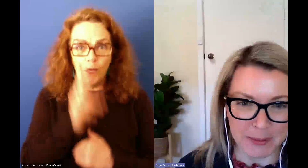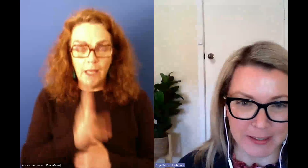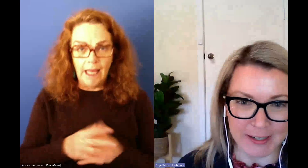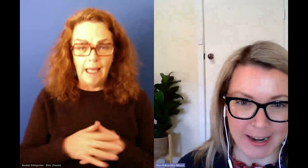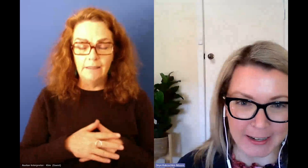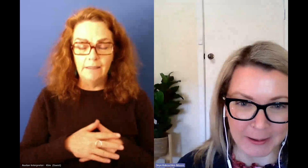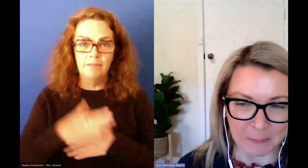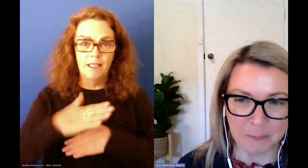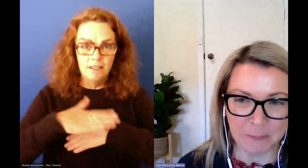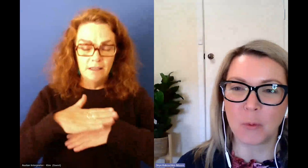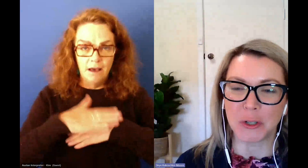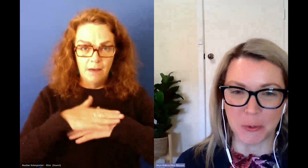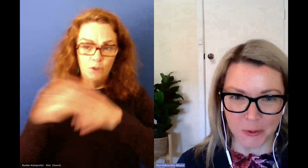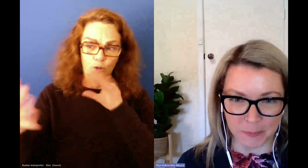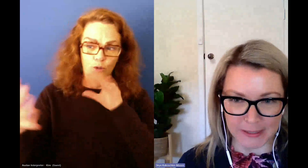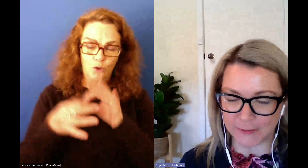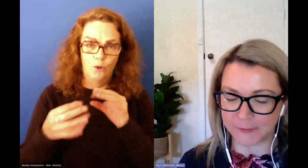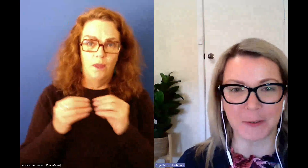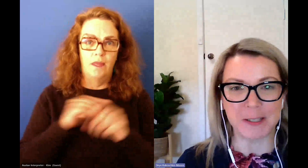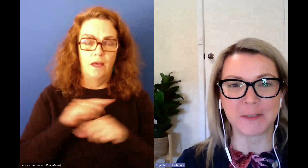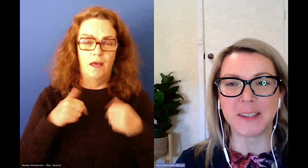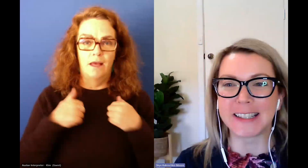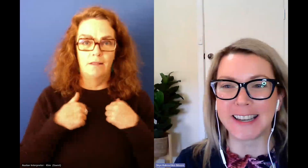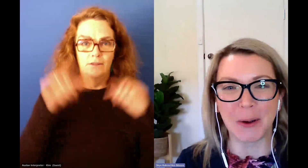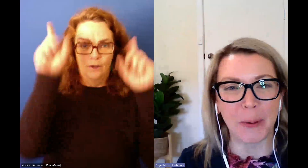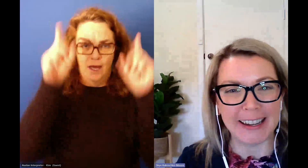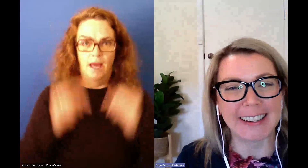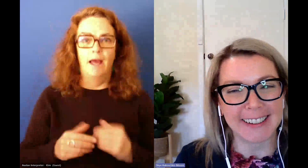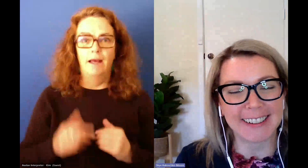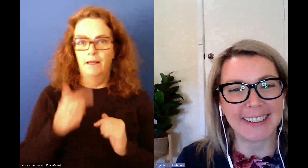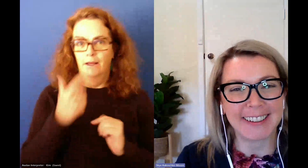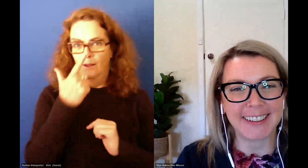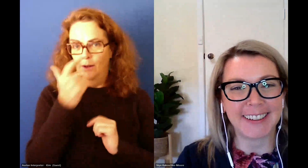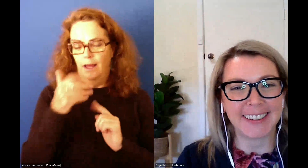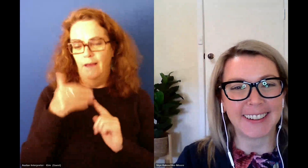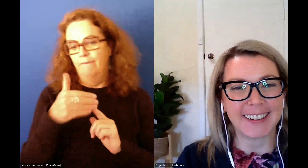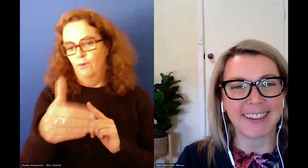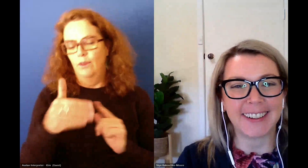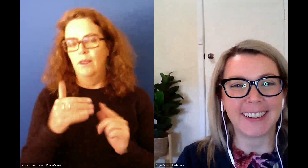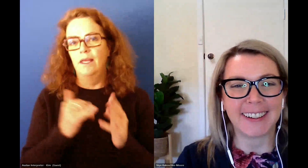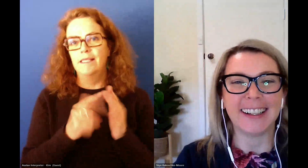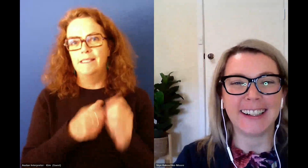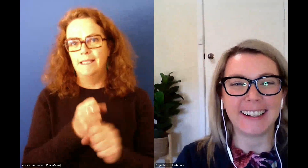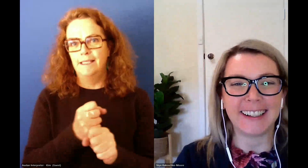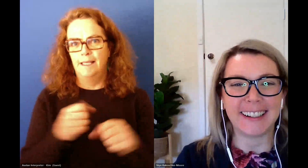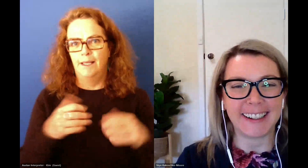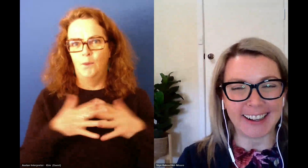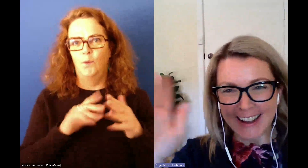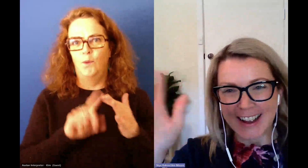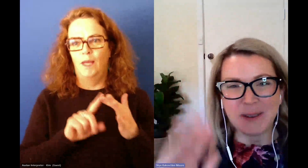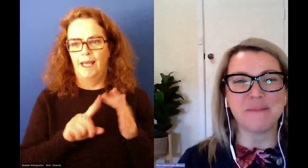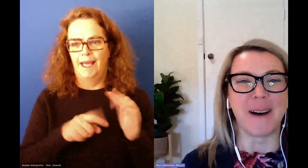with us today and wish you all the best for the rest of this sitting week. Bye!